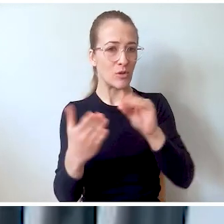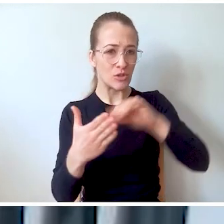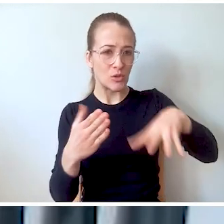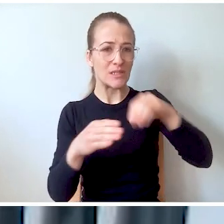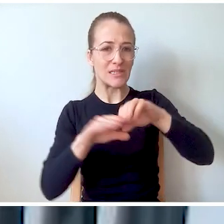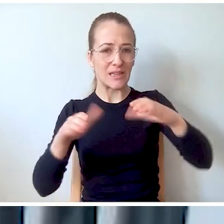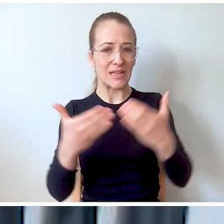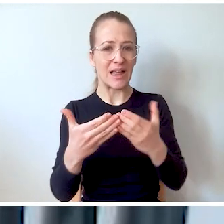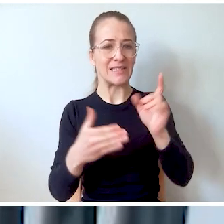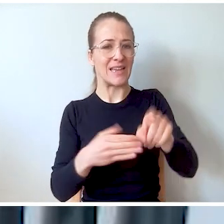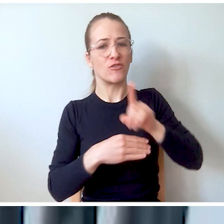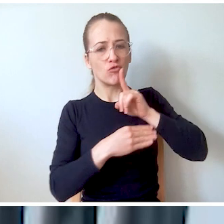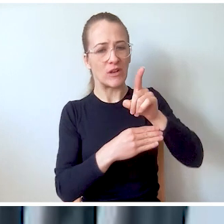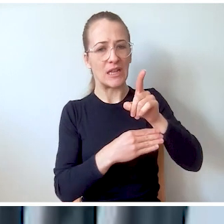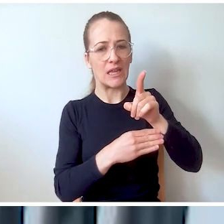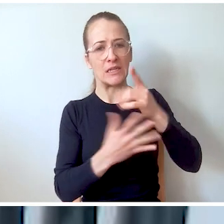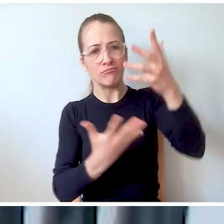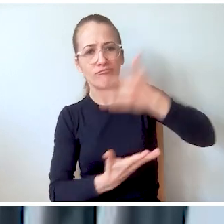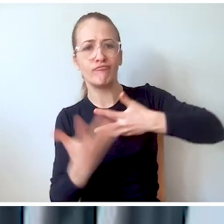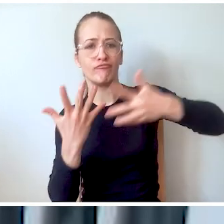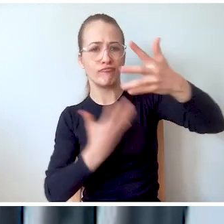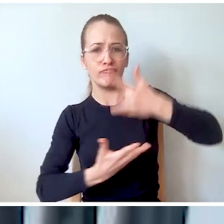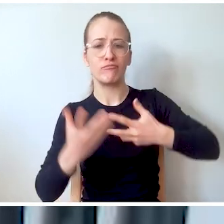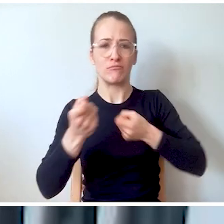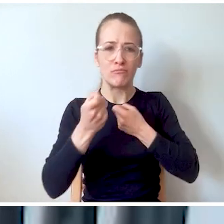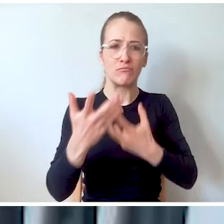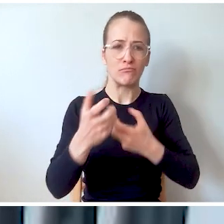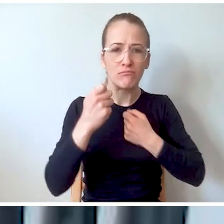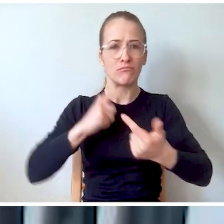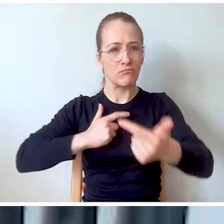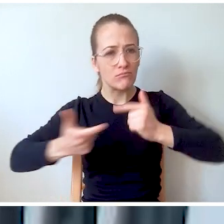had to really interact with others and talk about issues